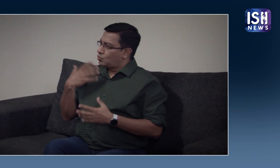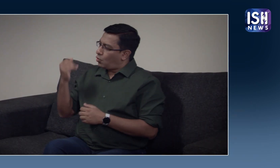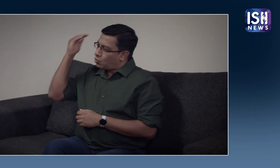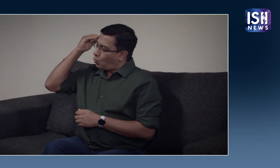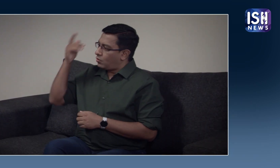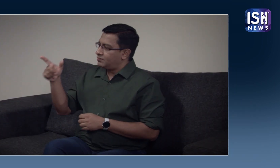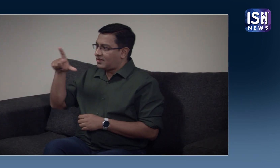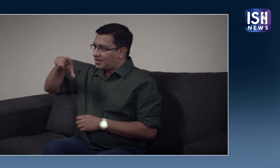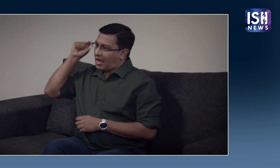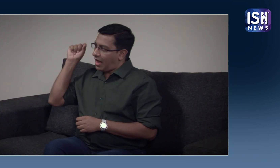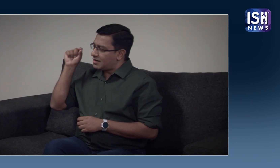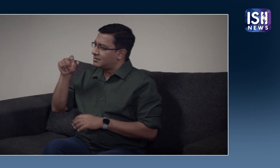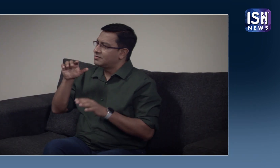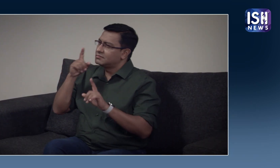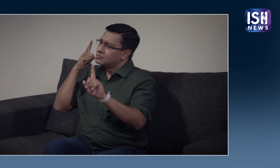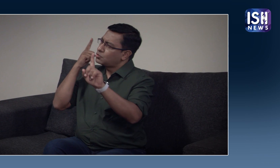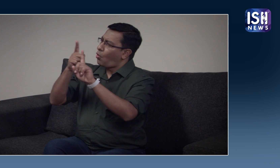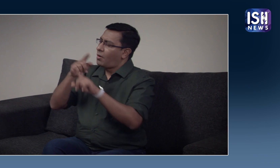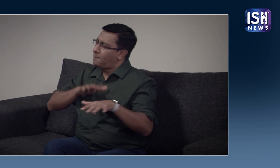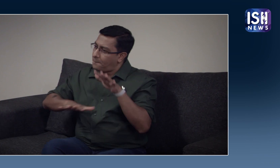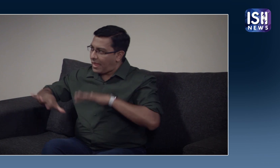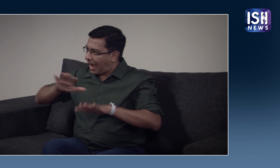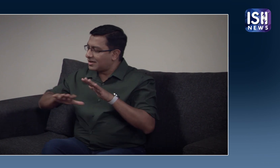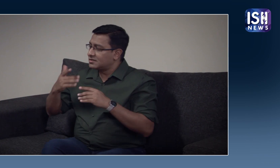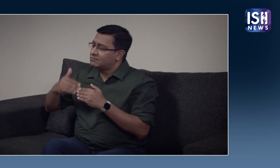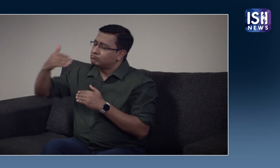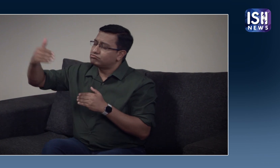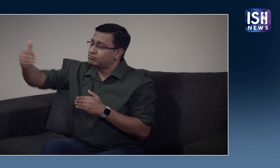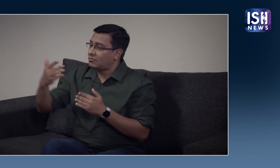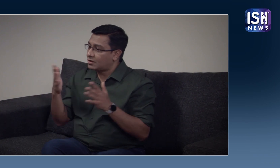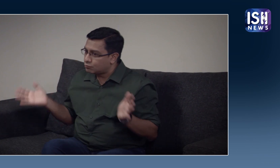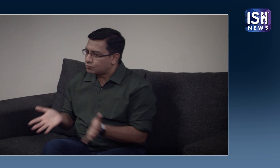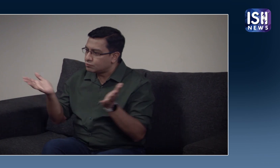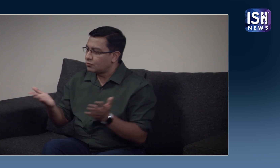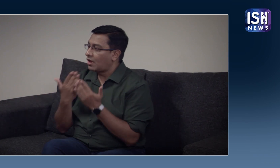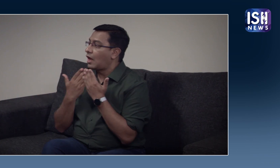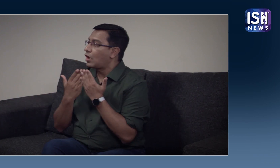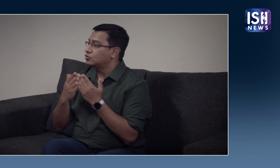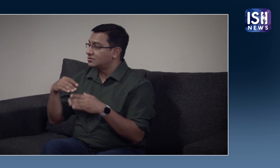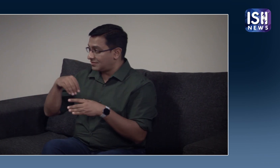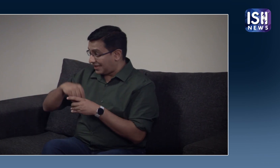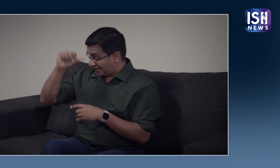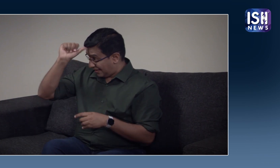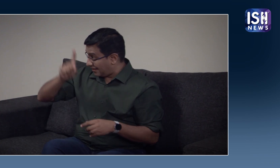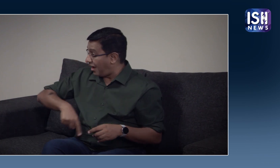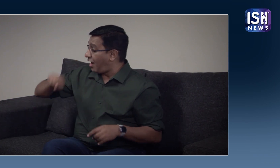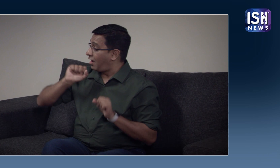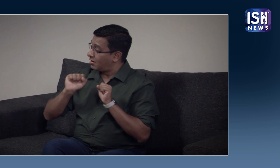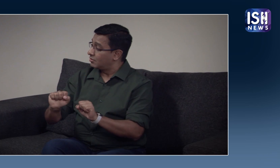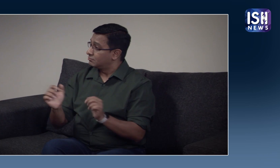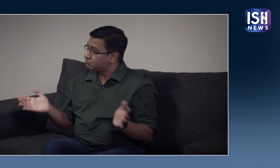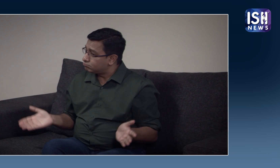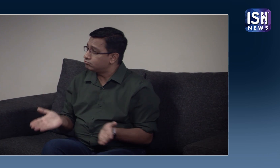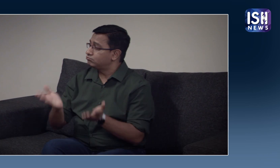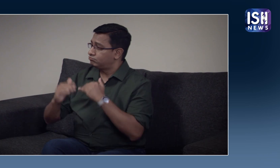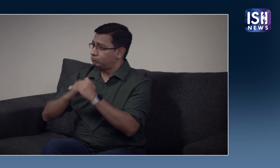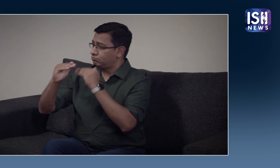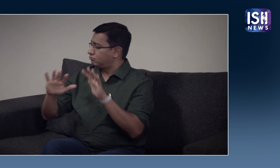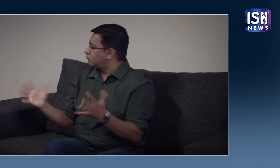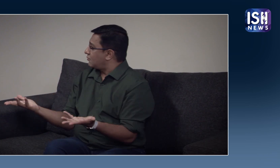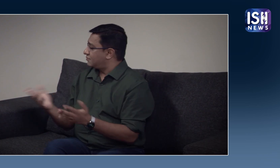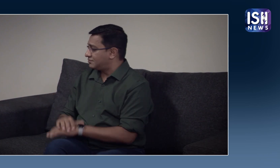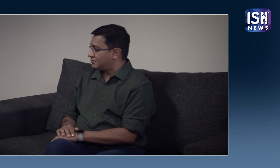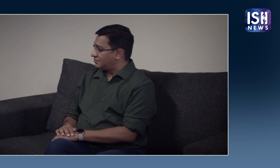I wish to know Gallaudet University's future plans and goals for promoting and developing better Education for the Deaf in India.